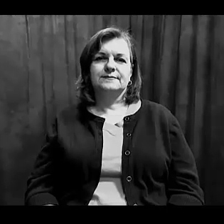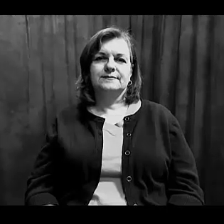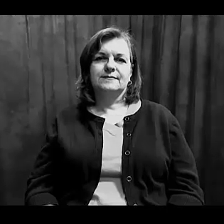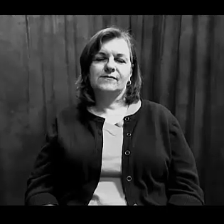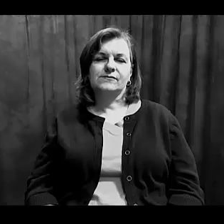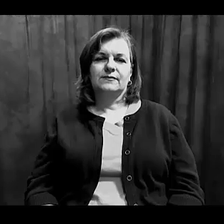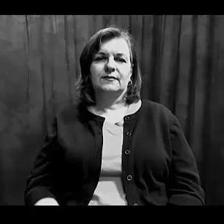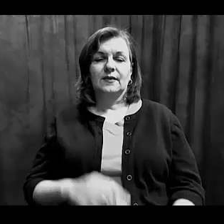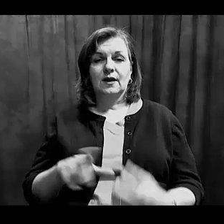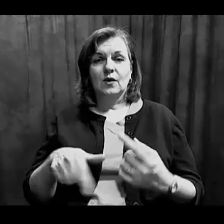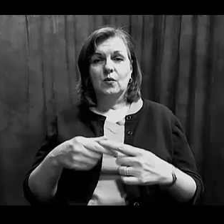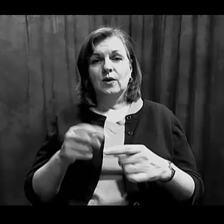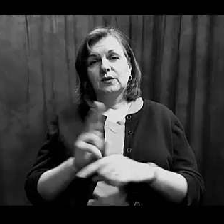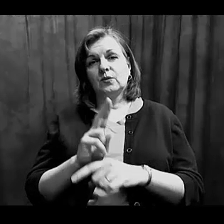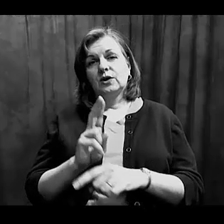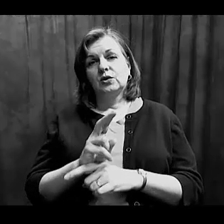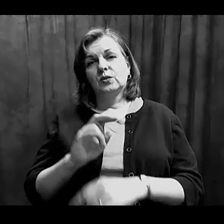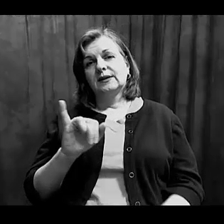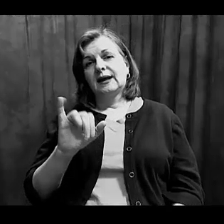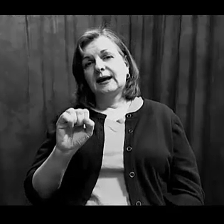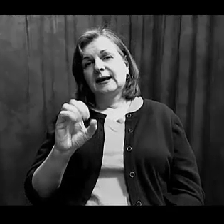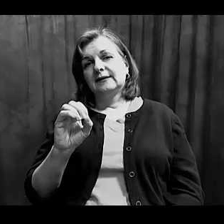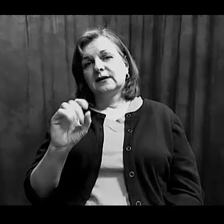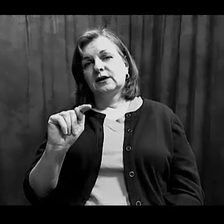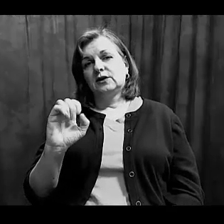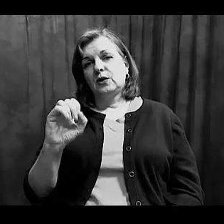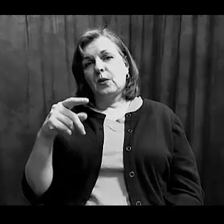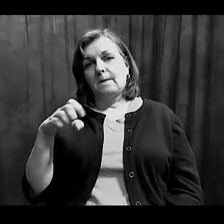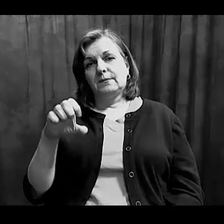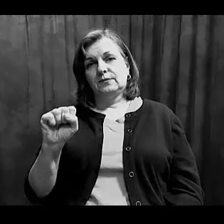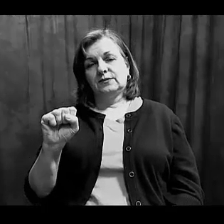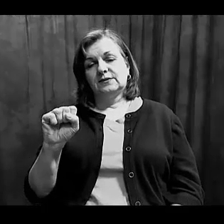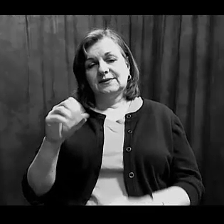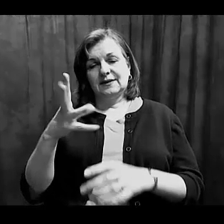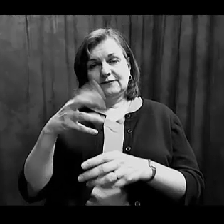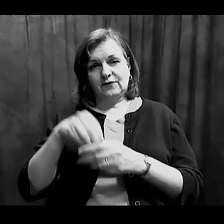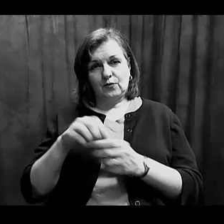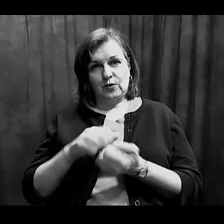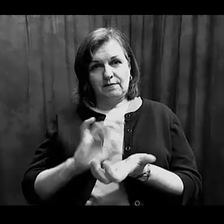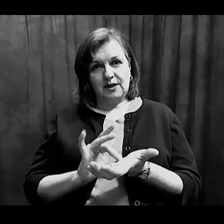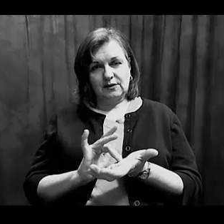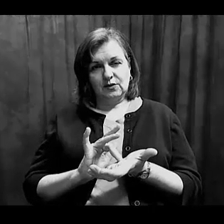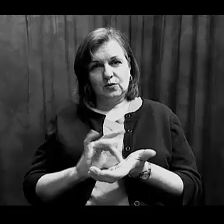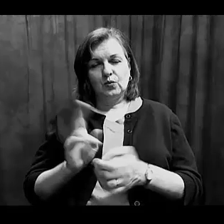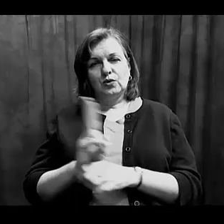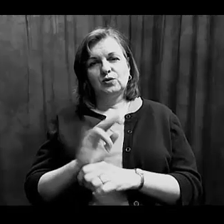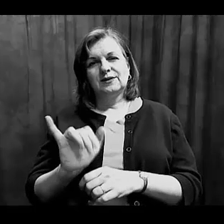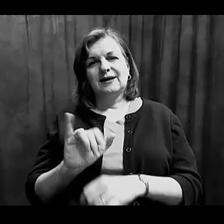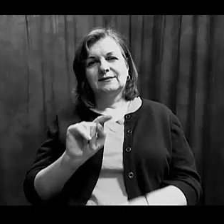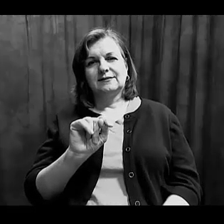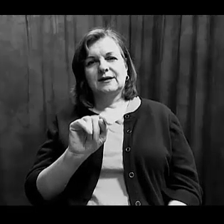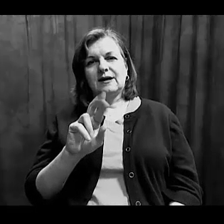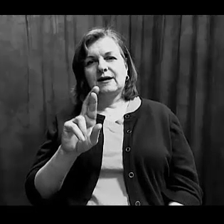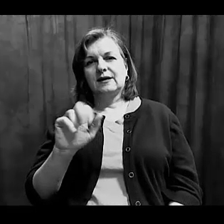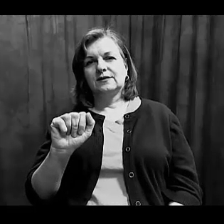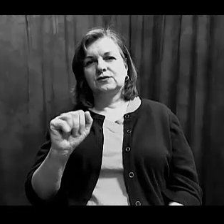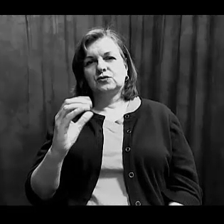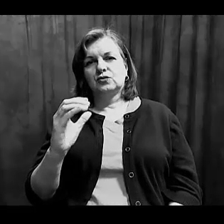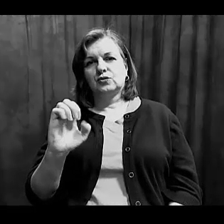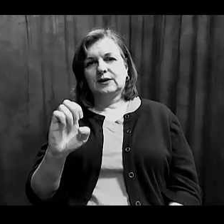when we look at using isotopes in medicine we use them for things known as tracers and essentially what we're